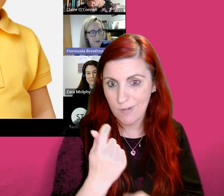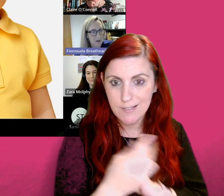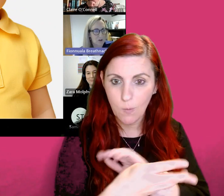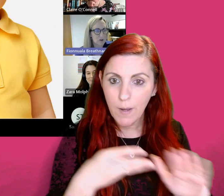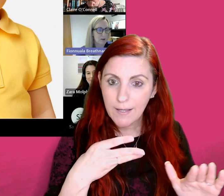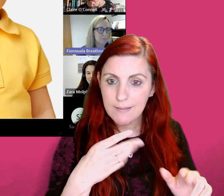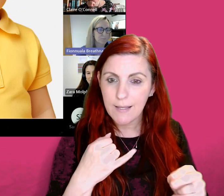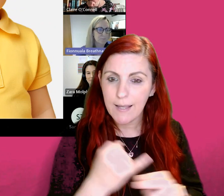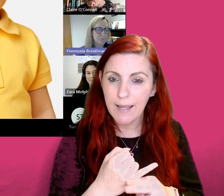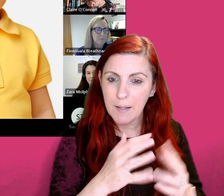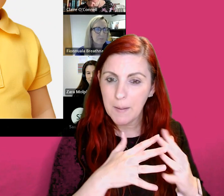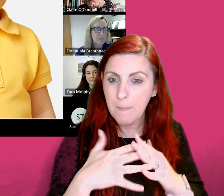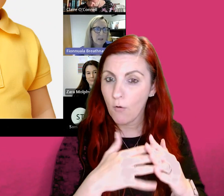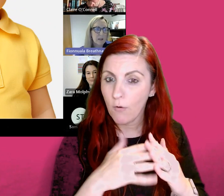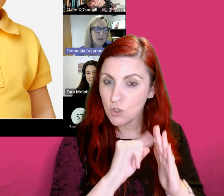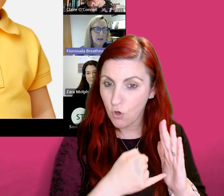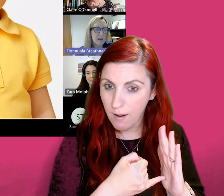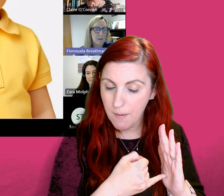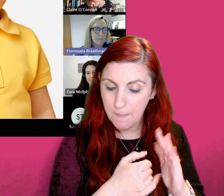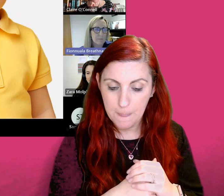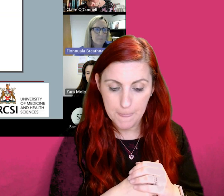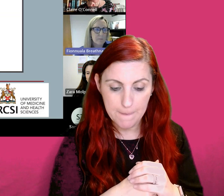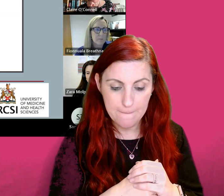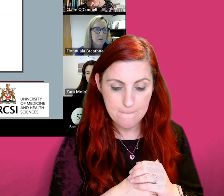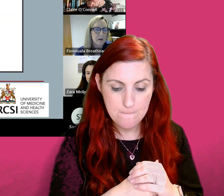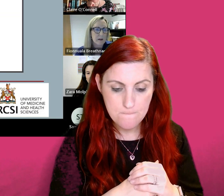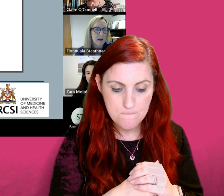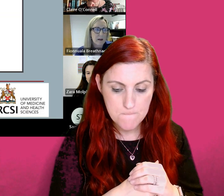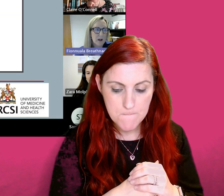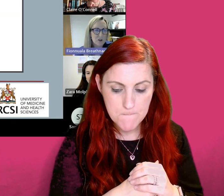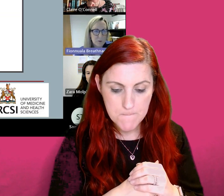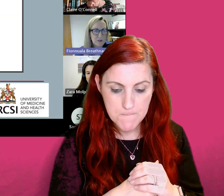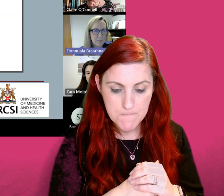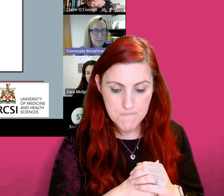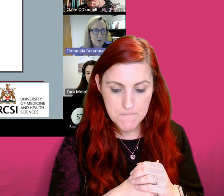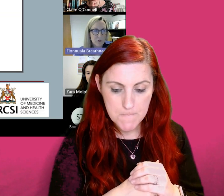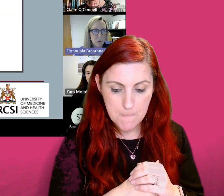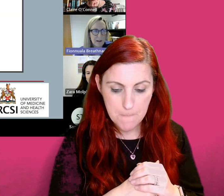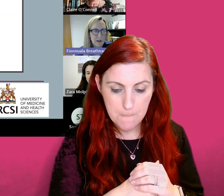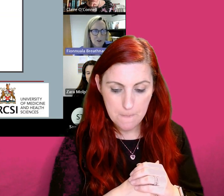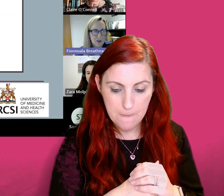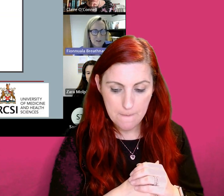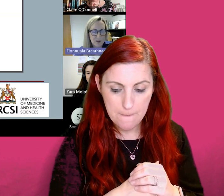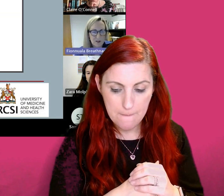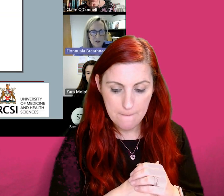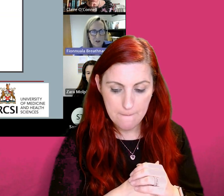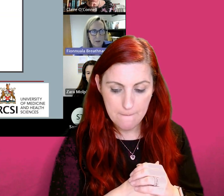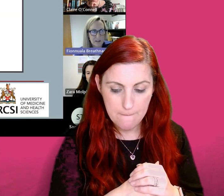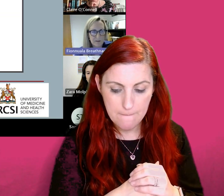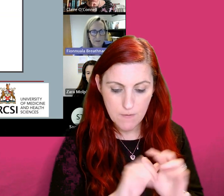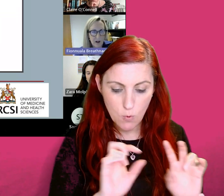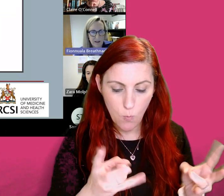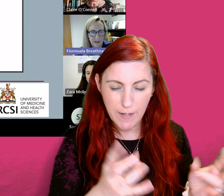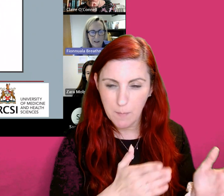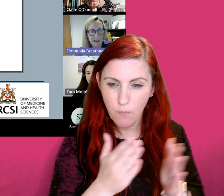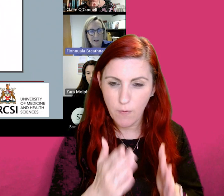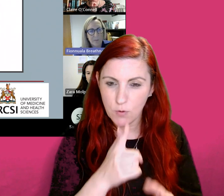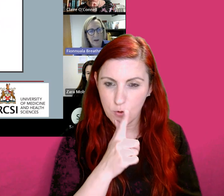the American Journal um I just want to move quickly on to just gational diabetes finally